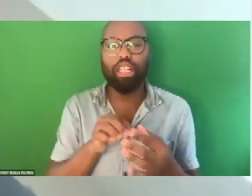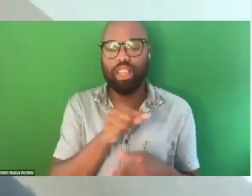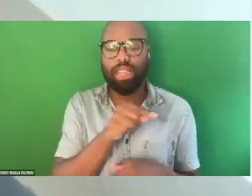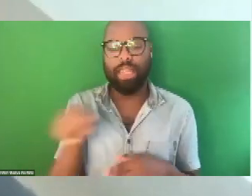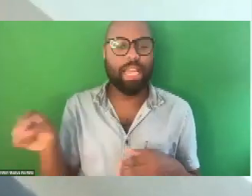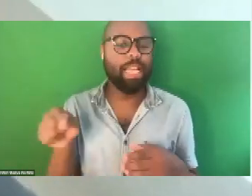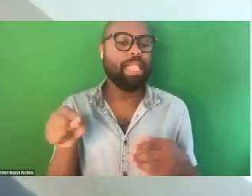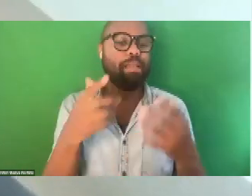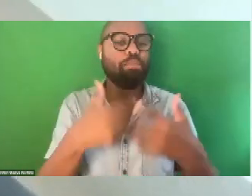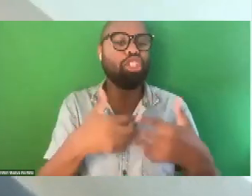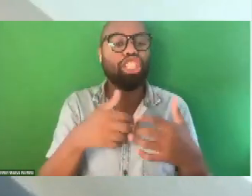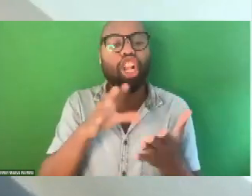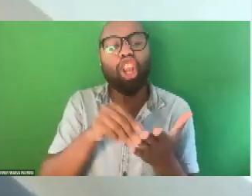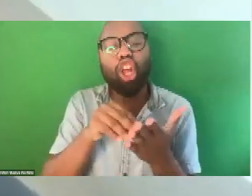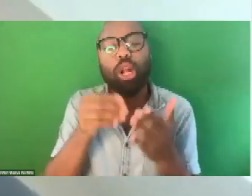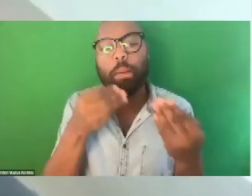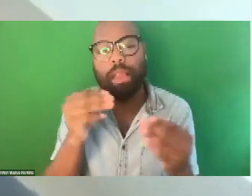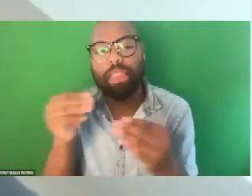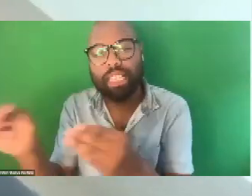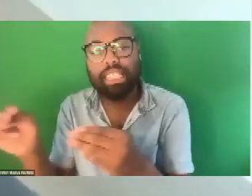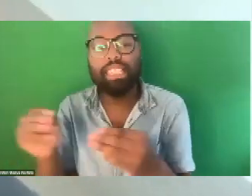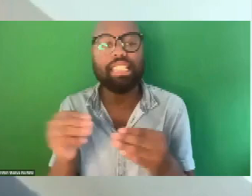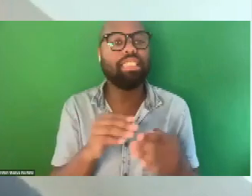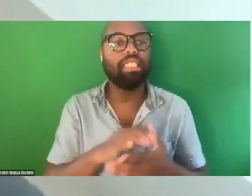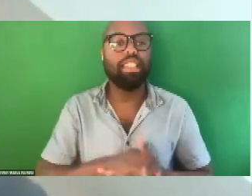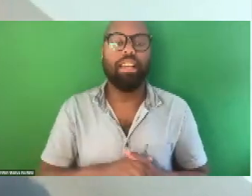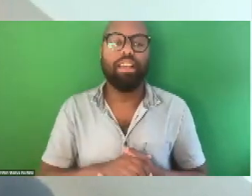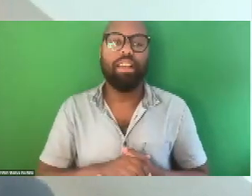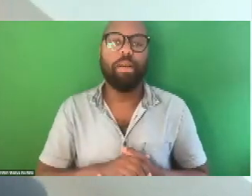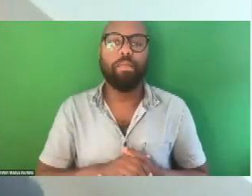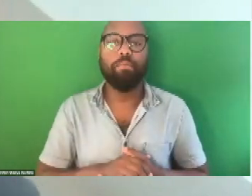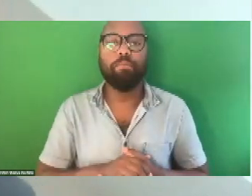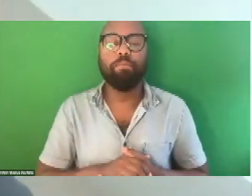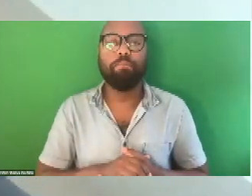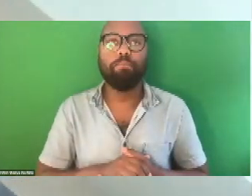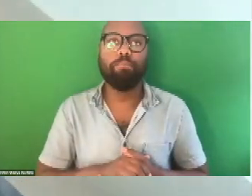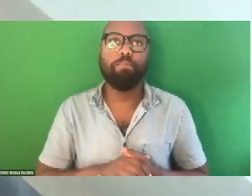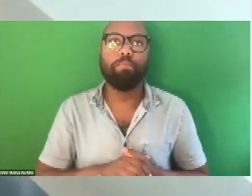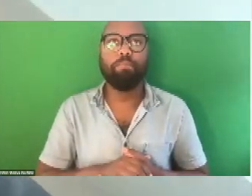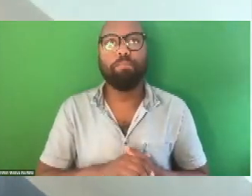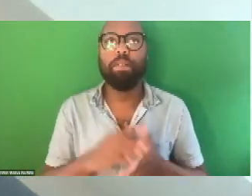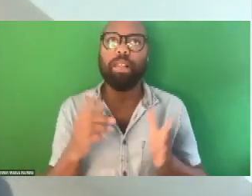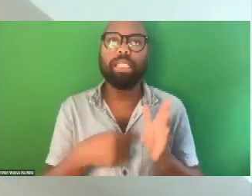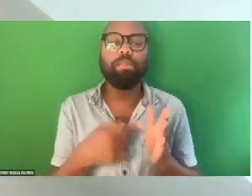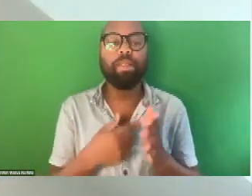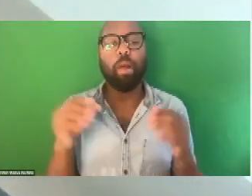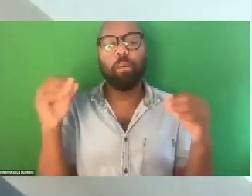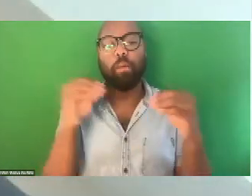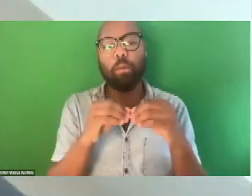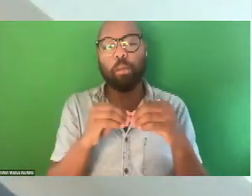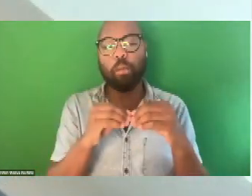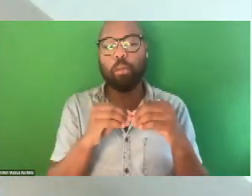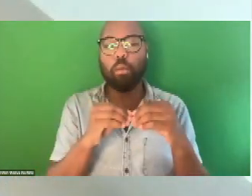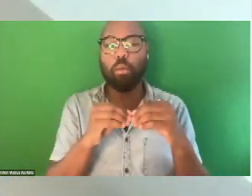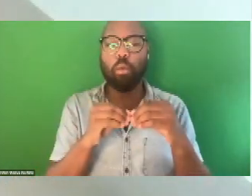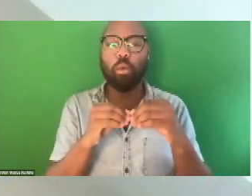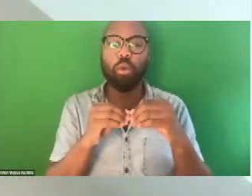And the ways in which even sometimes more basic methods and